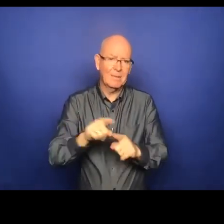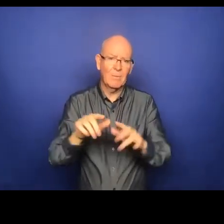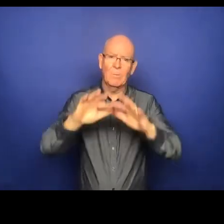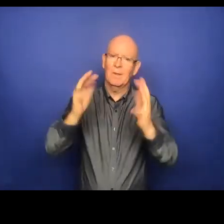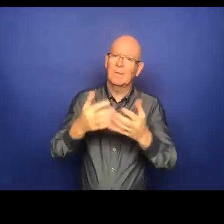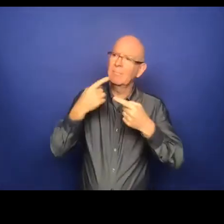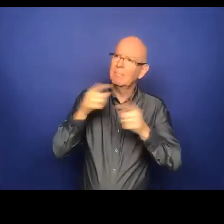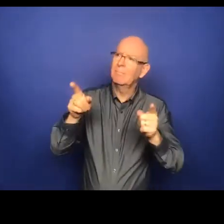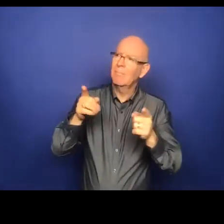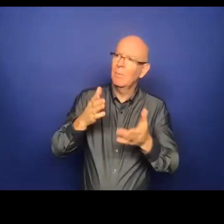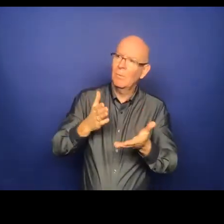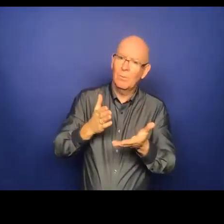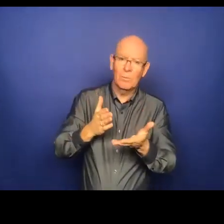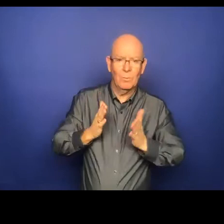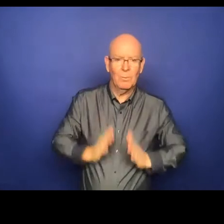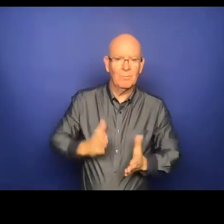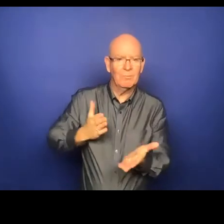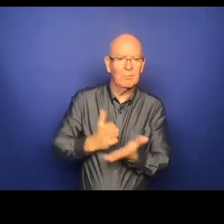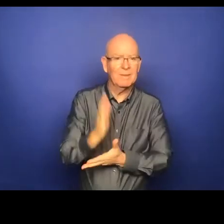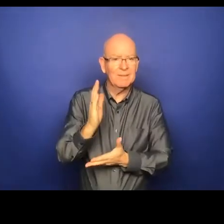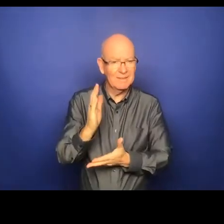after COVID-19 pandemic and the high socioeconomic